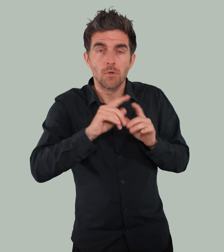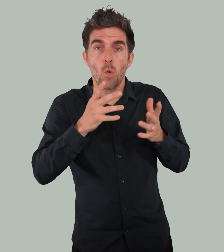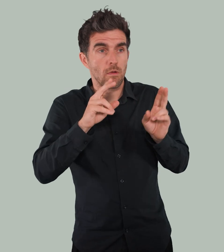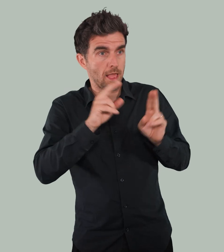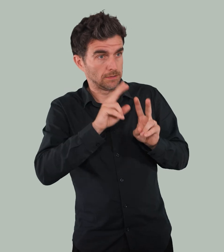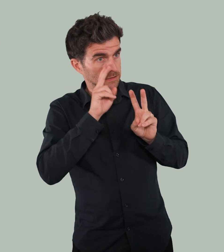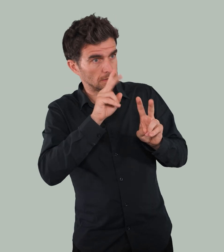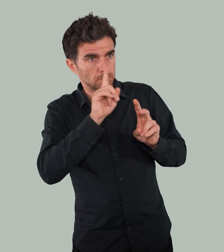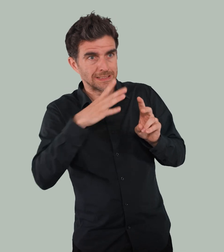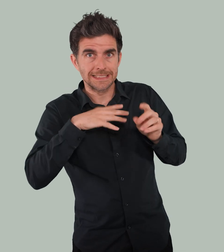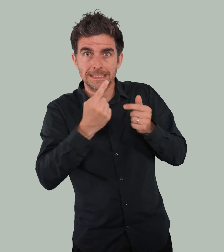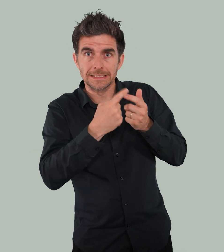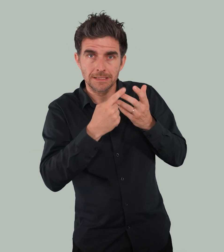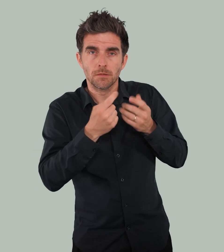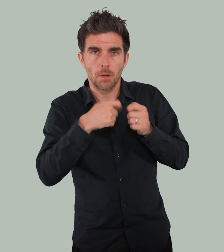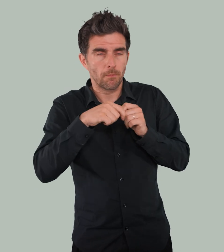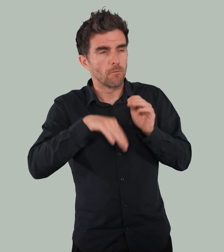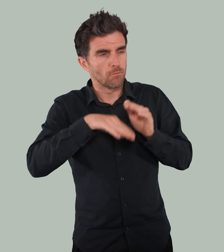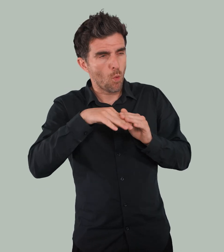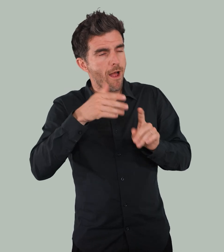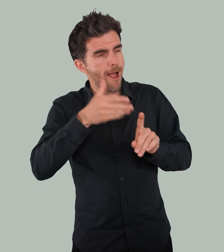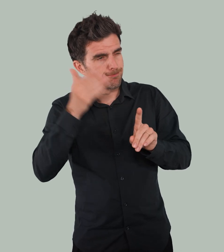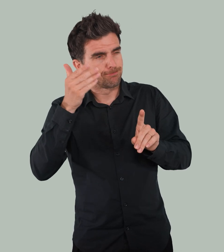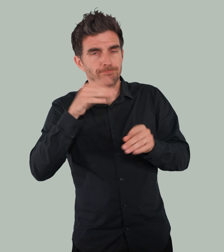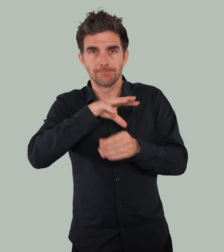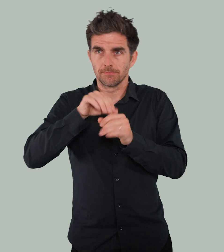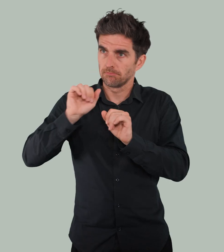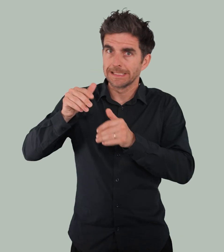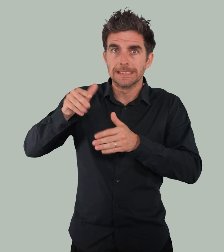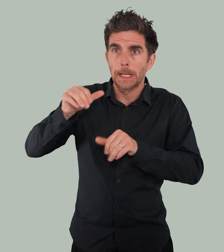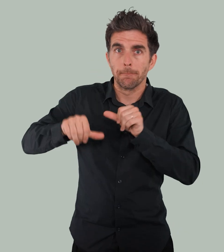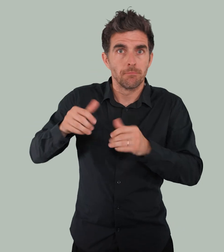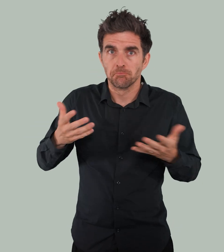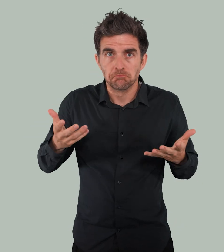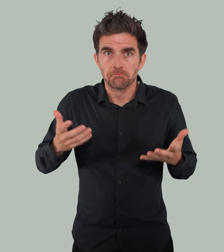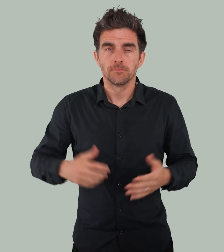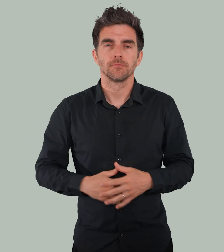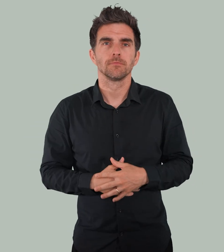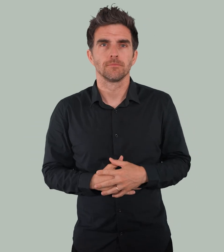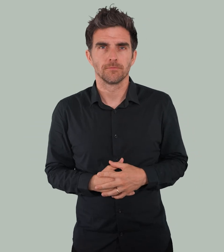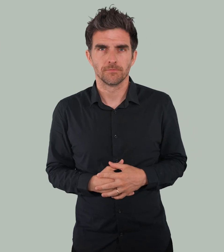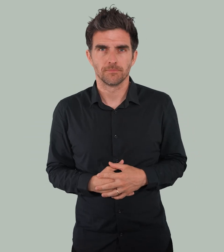or less visible needs fully recognised within the system.